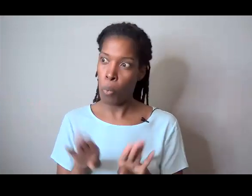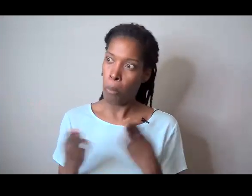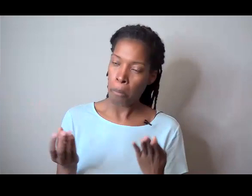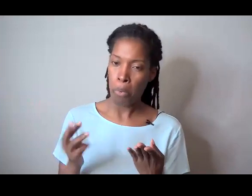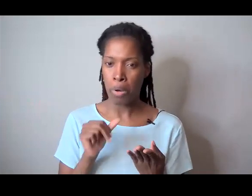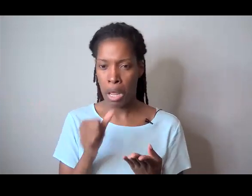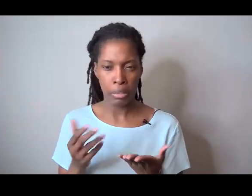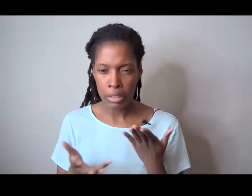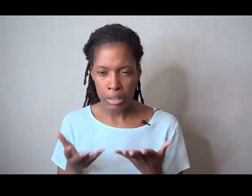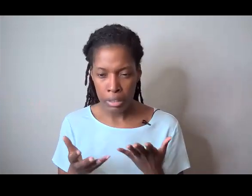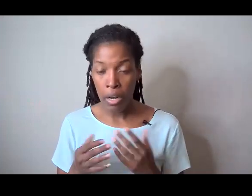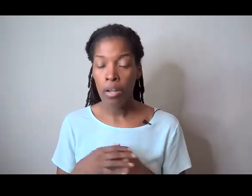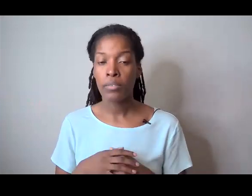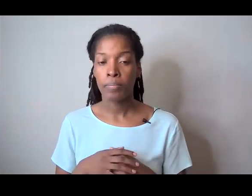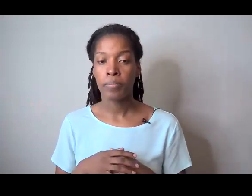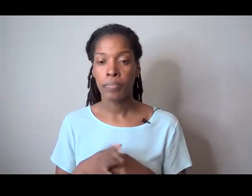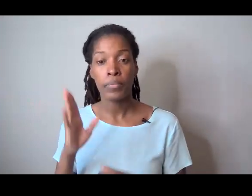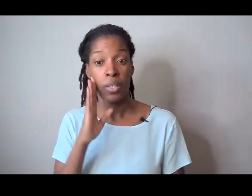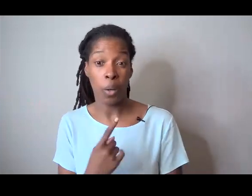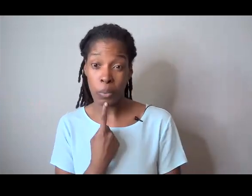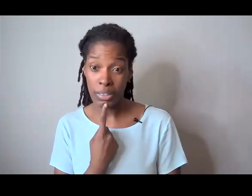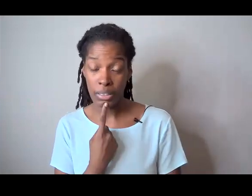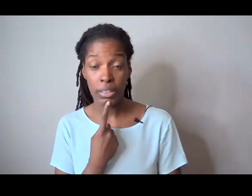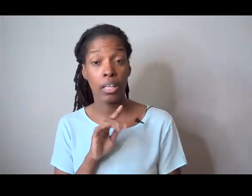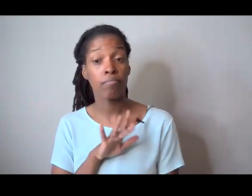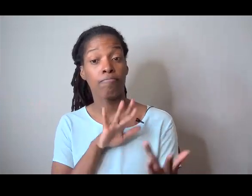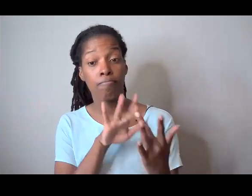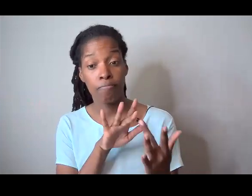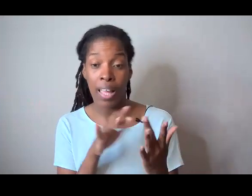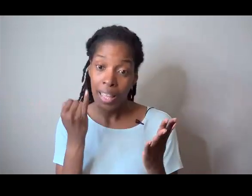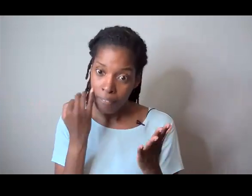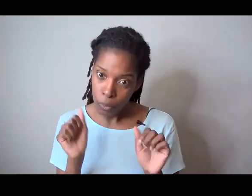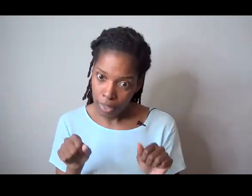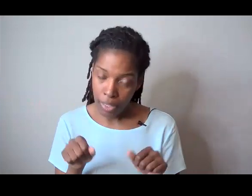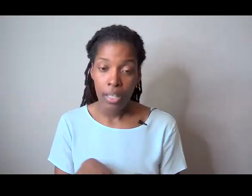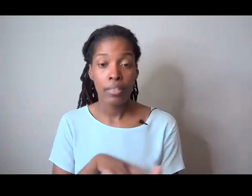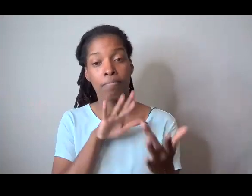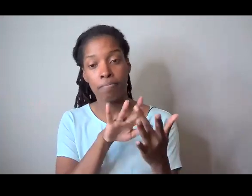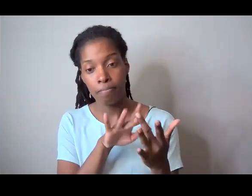I would just say reach out to, if you can get in touch with your social security claims rep,